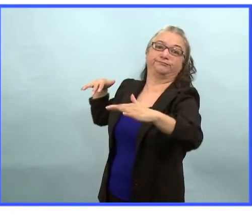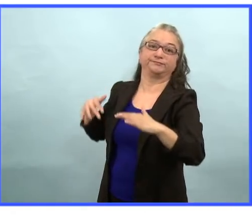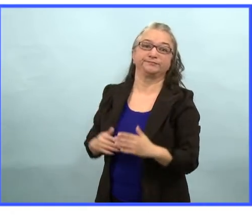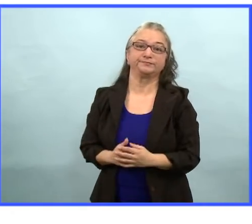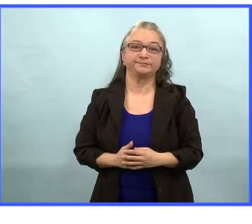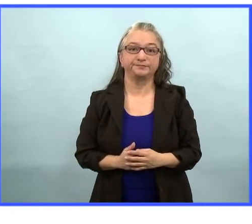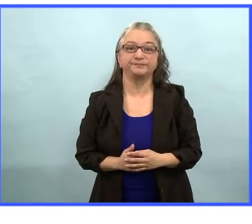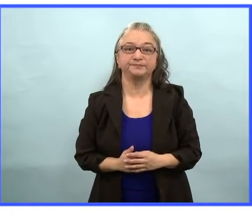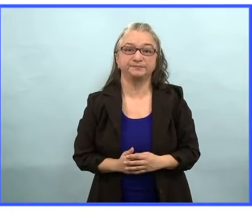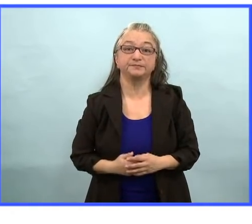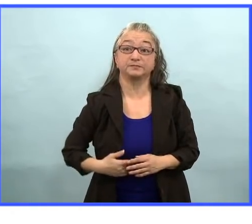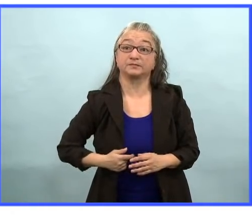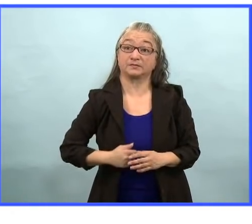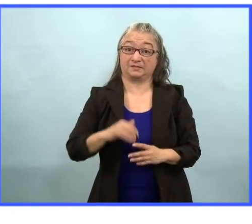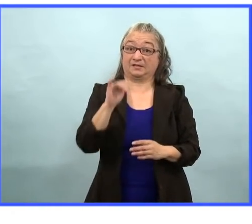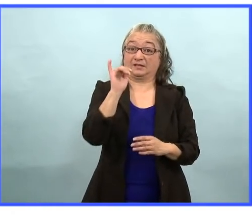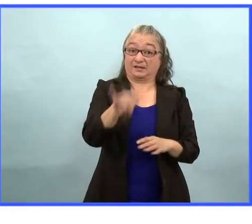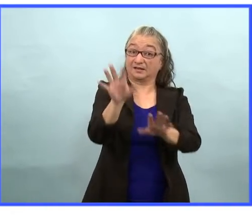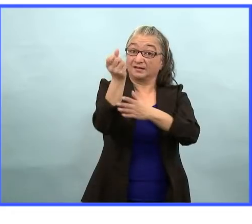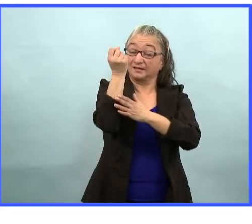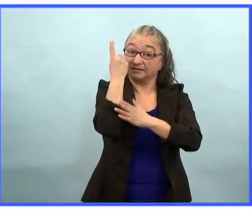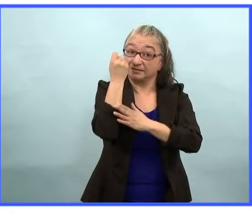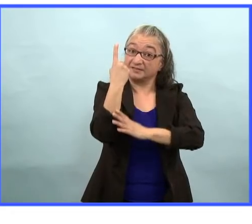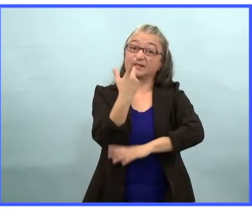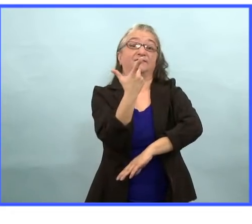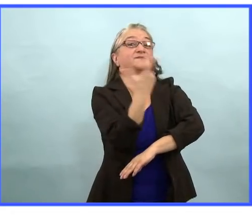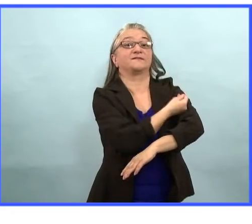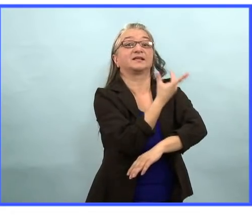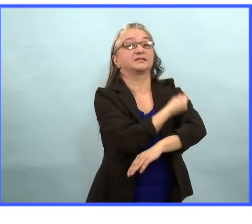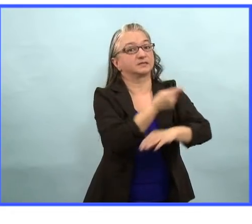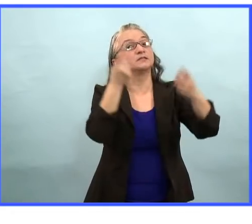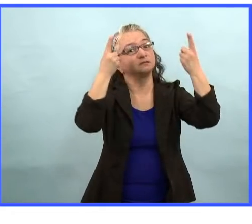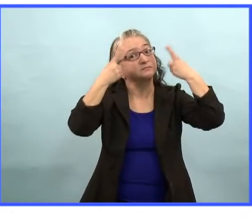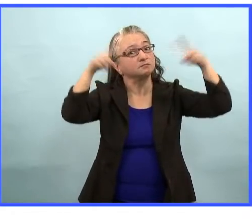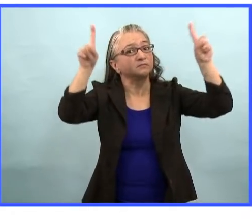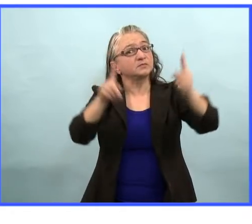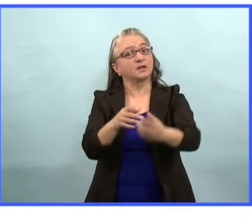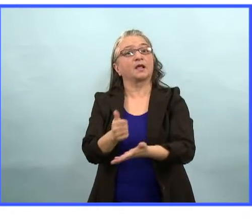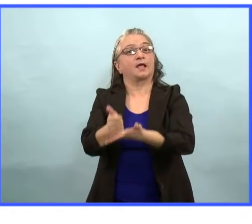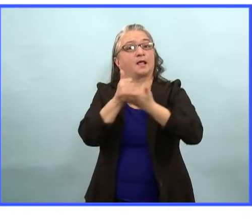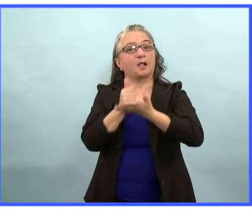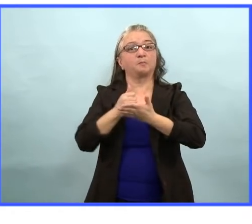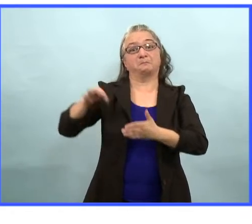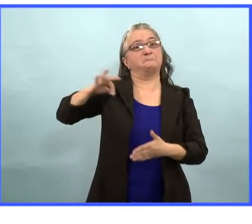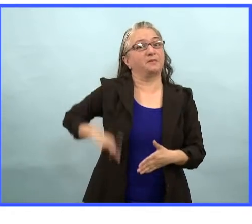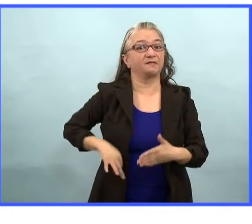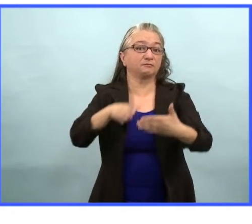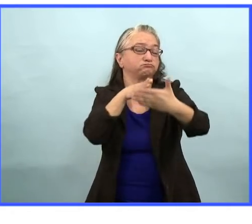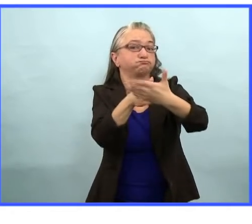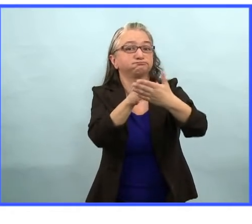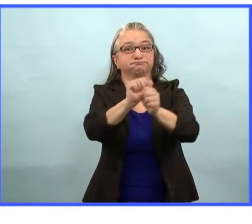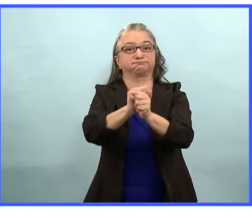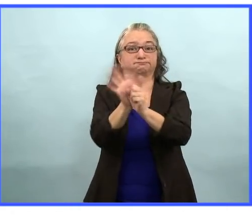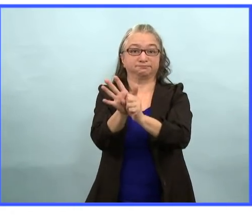next slide please this next series of slides shows that vaccines remain highly effective